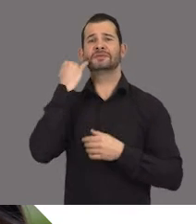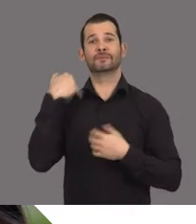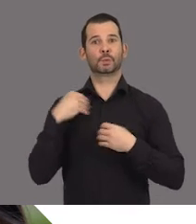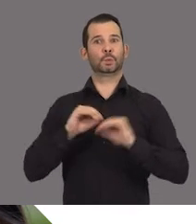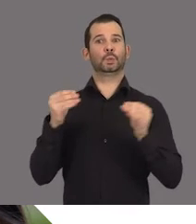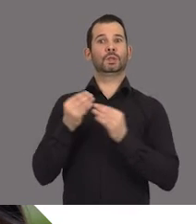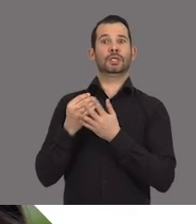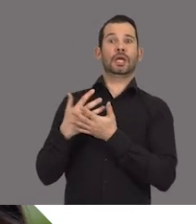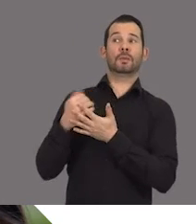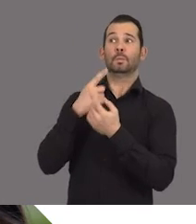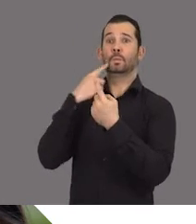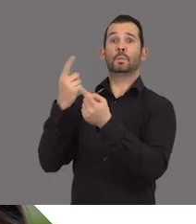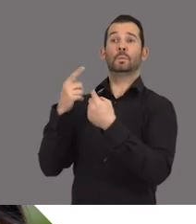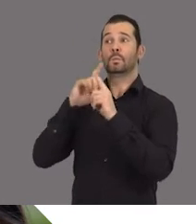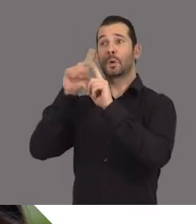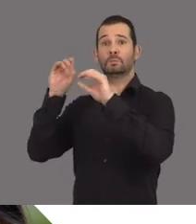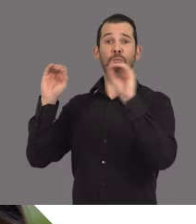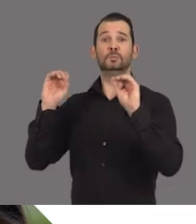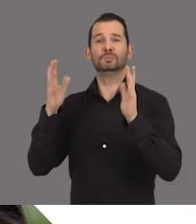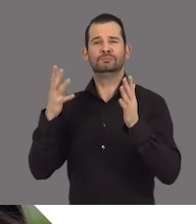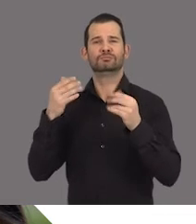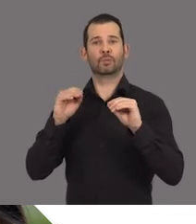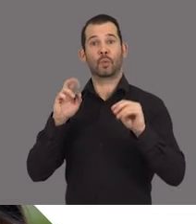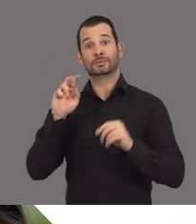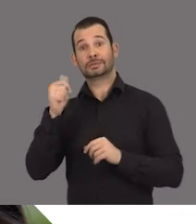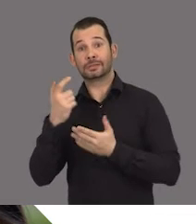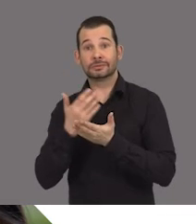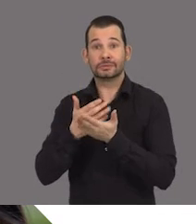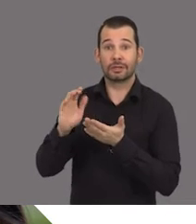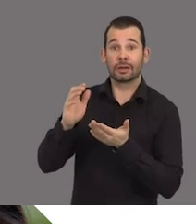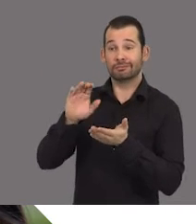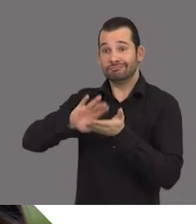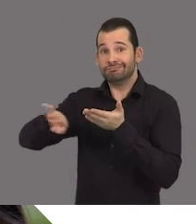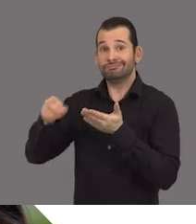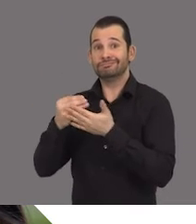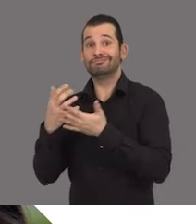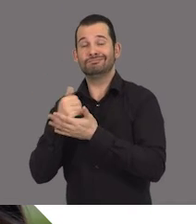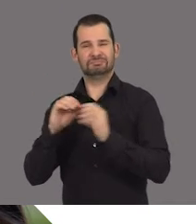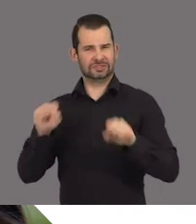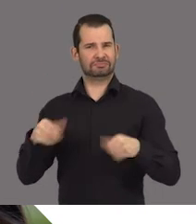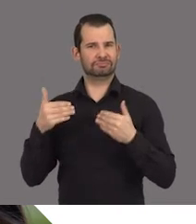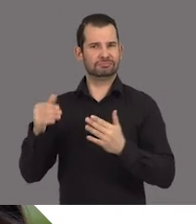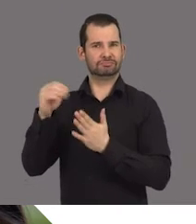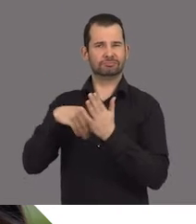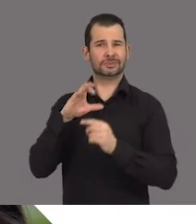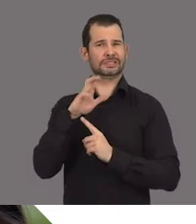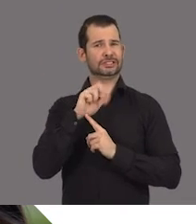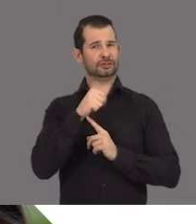The CRA will confirm if you are eligible, and how much you will get when you do your taxes.